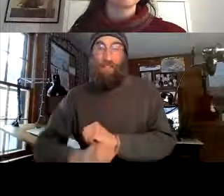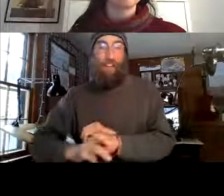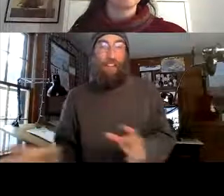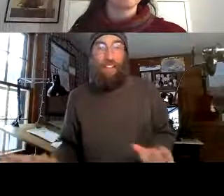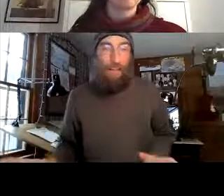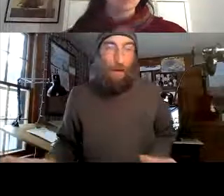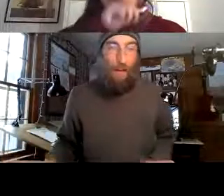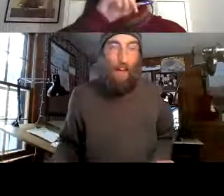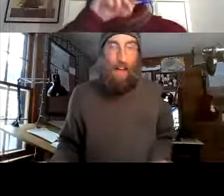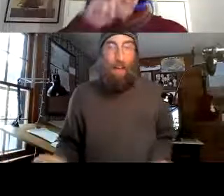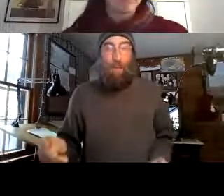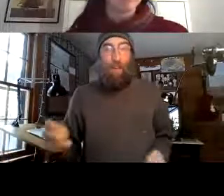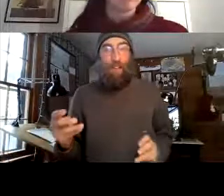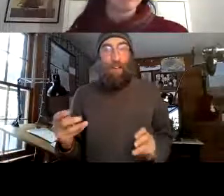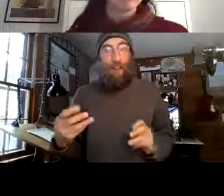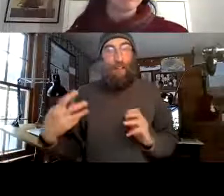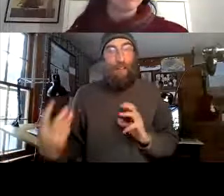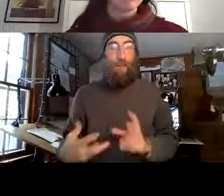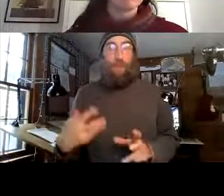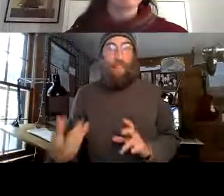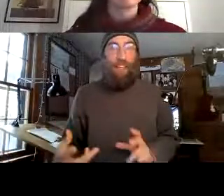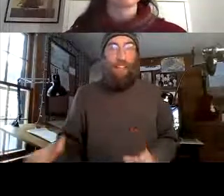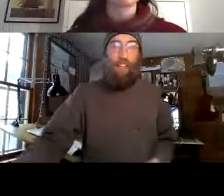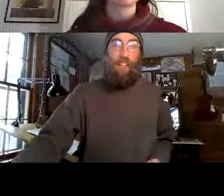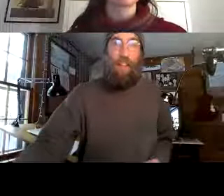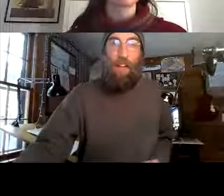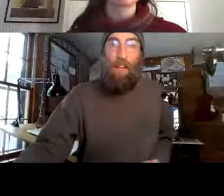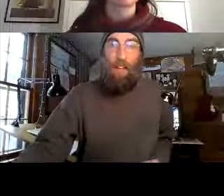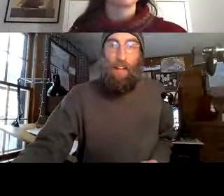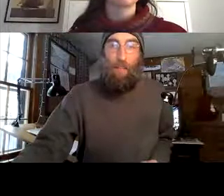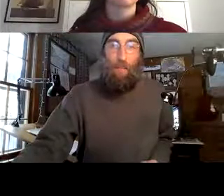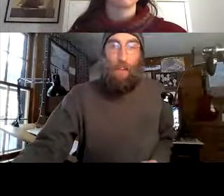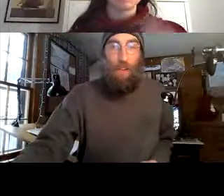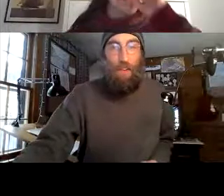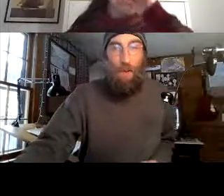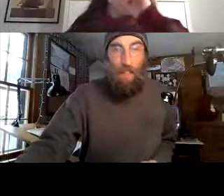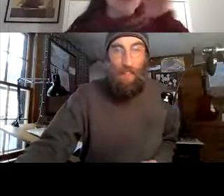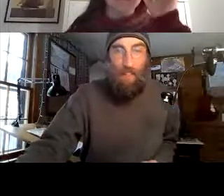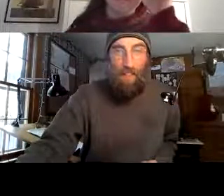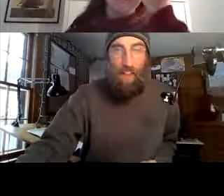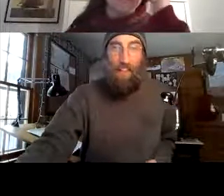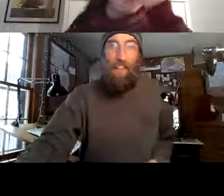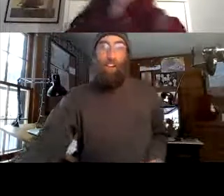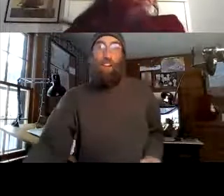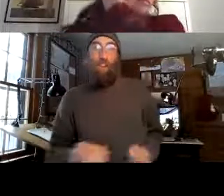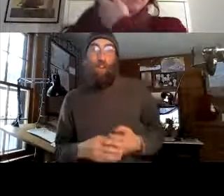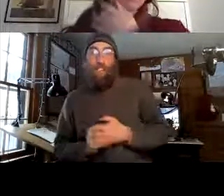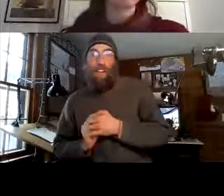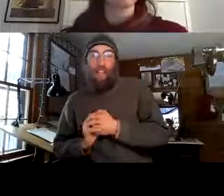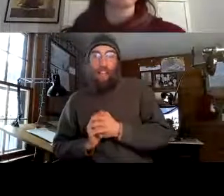I have no idea about that, but in some way it helps me make sense of the letter. Um, and here's what he tells us in that letter: